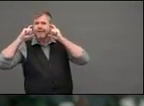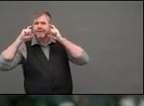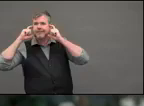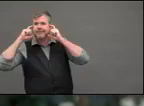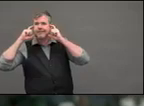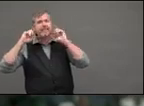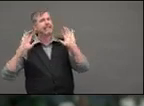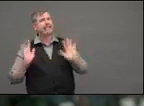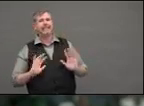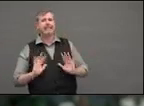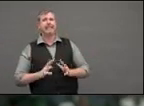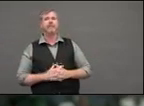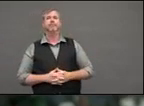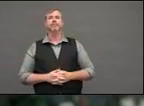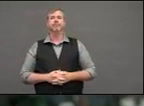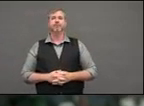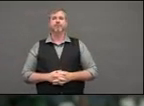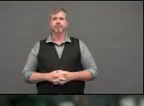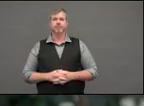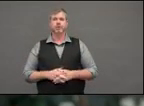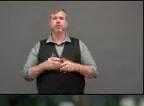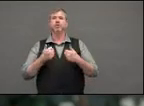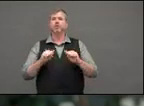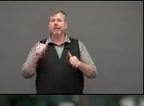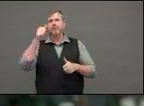definitely try to remember to wear the face mask